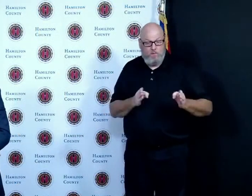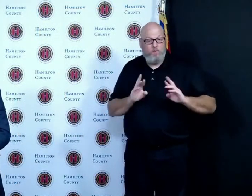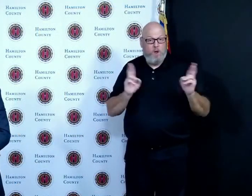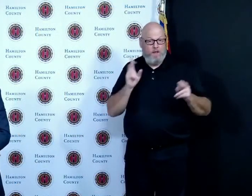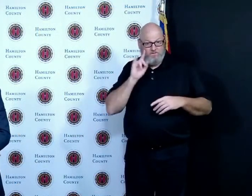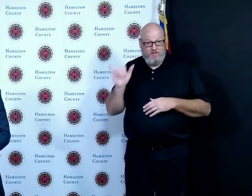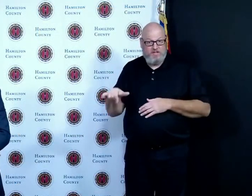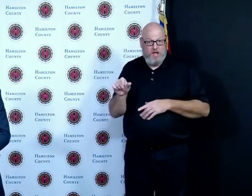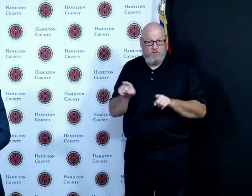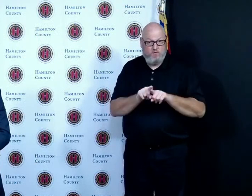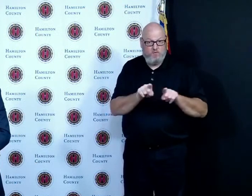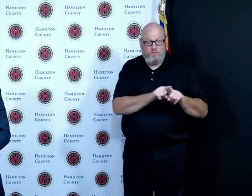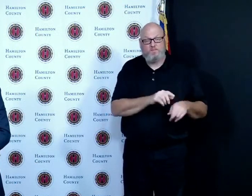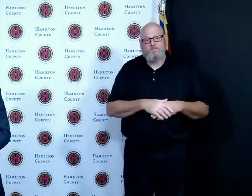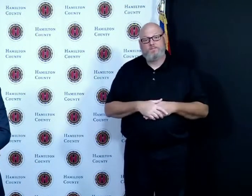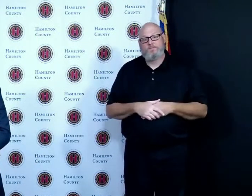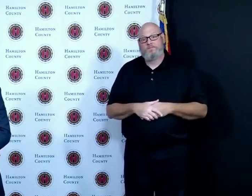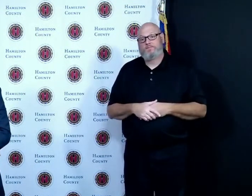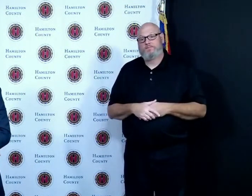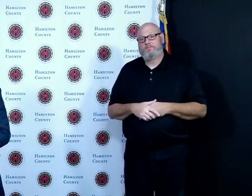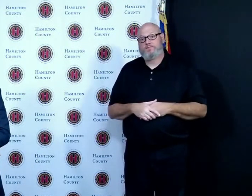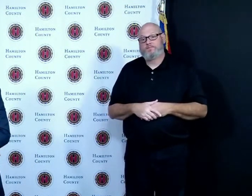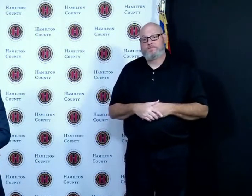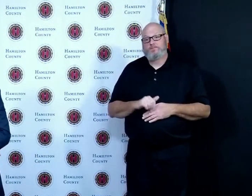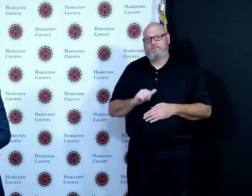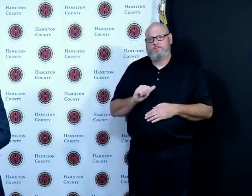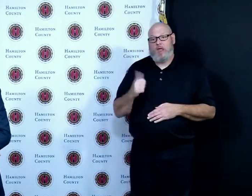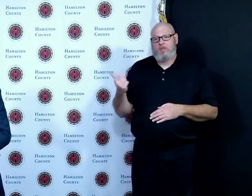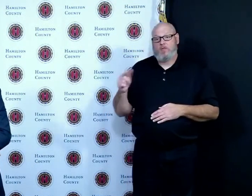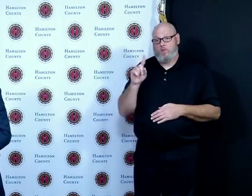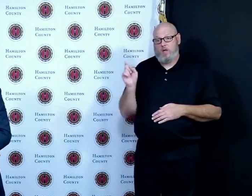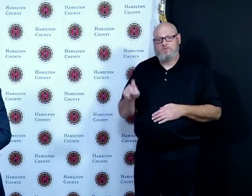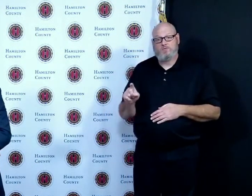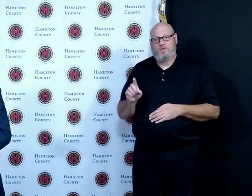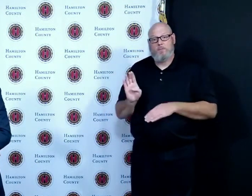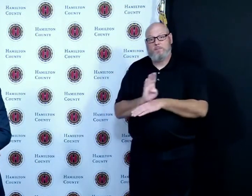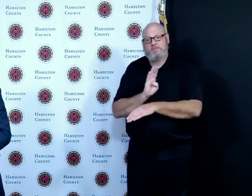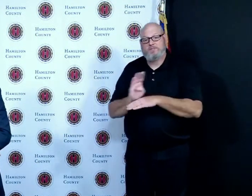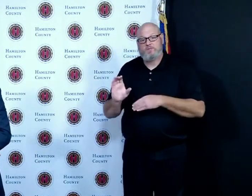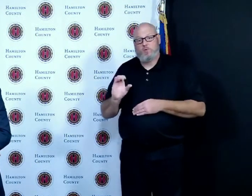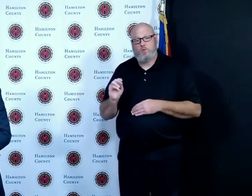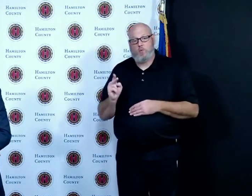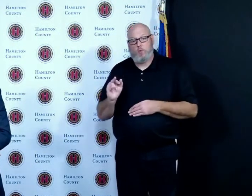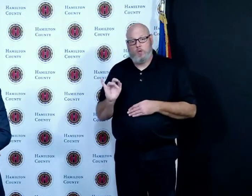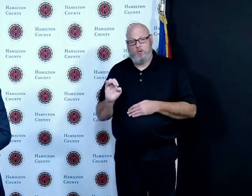if we had enough if we had you know 50,000 doses for Hamilton County maybe it would make sense to